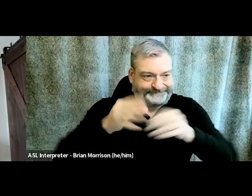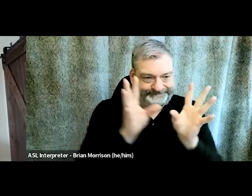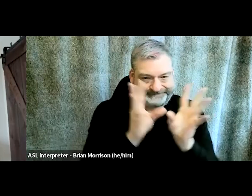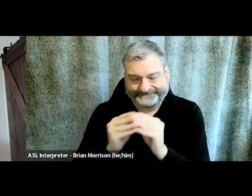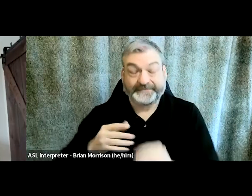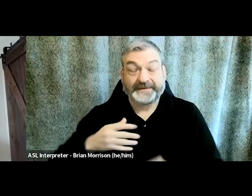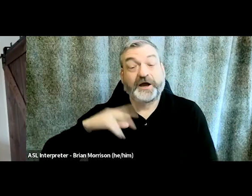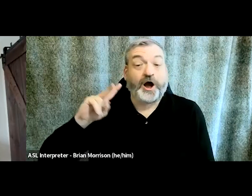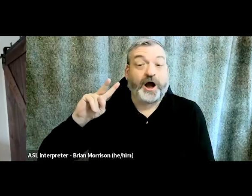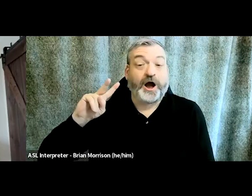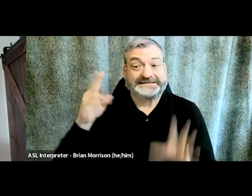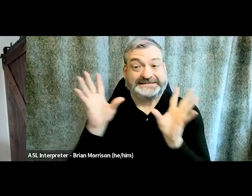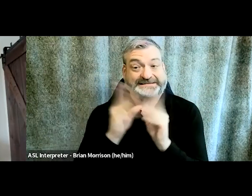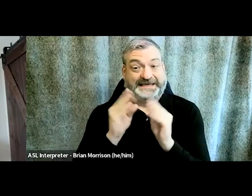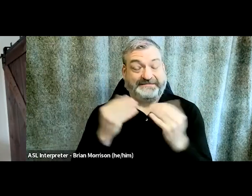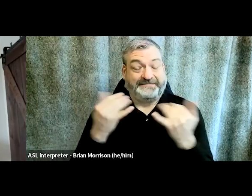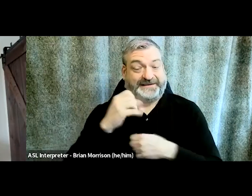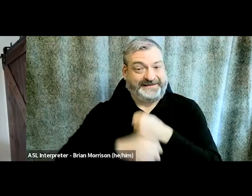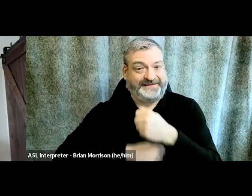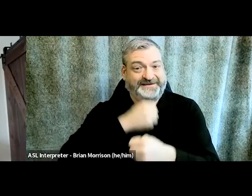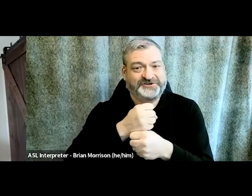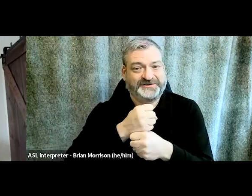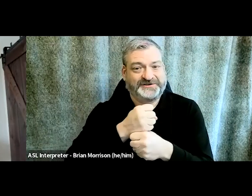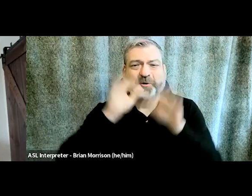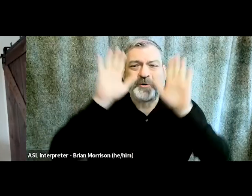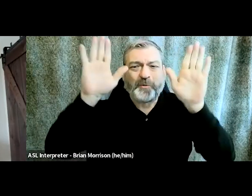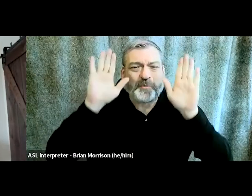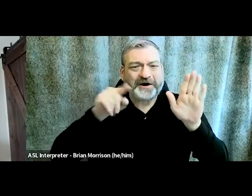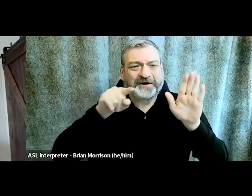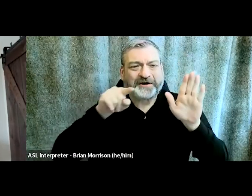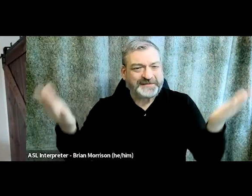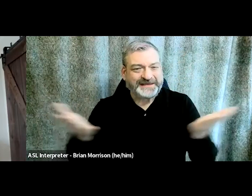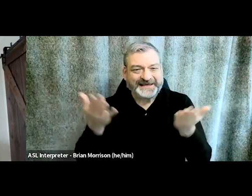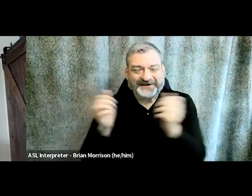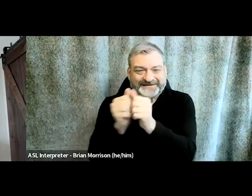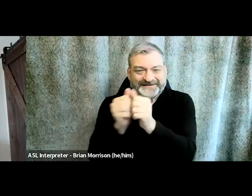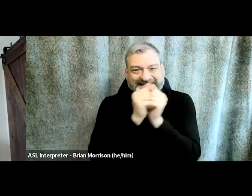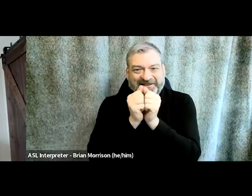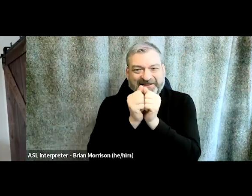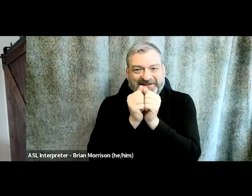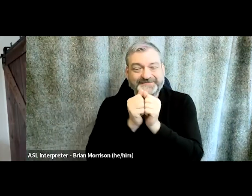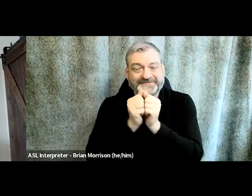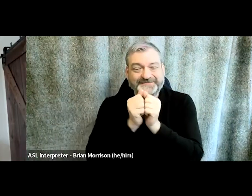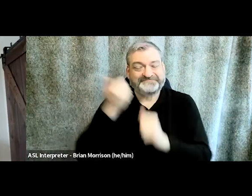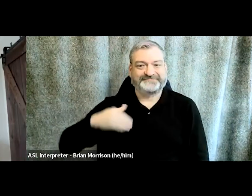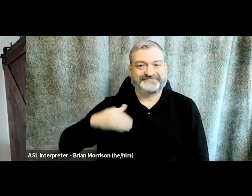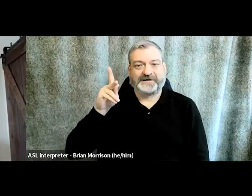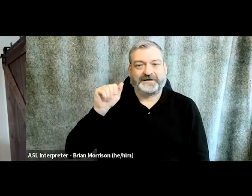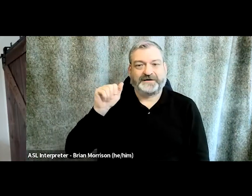It's really great to be with all of you. My name is Katie Sampson. I am the Director of Education at Art-Reach.